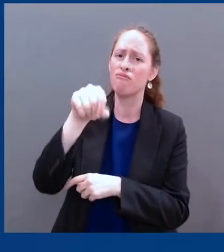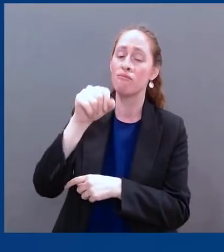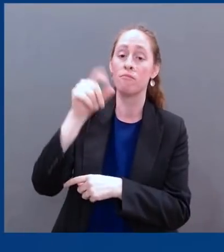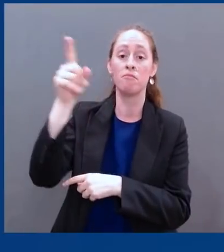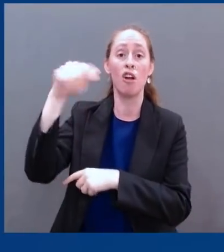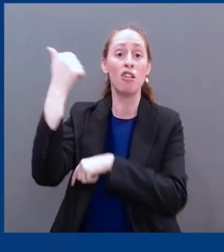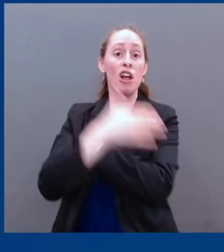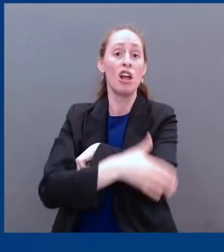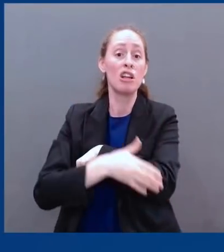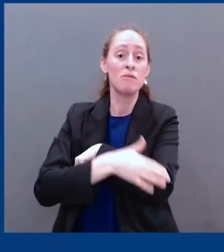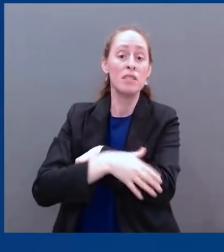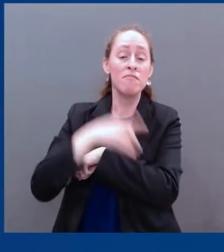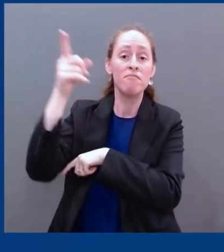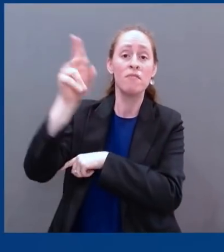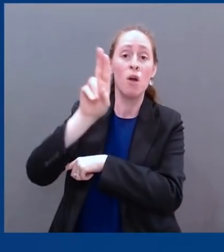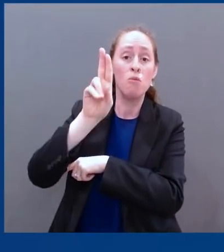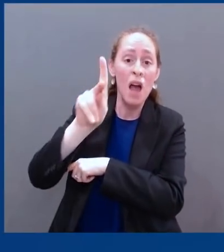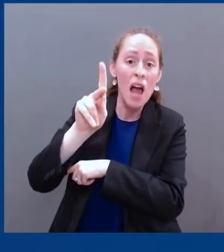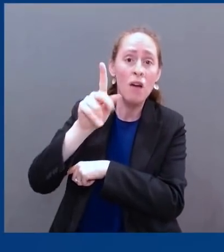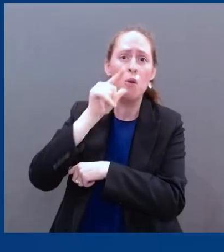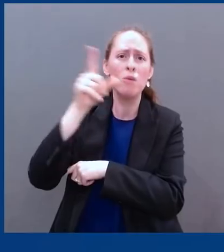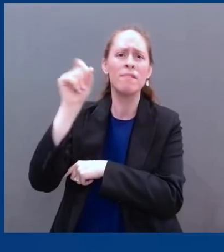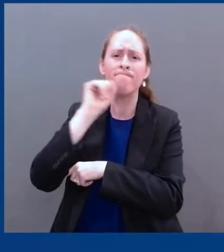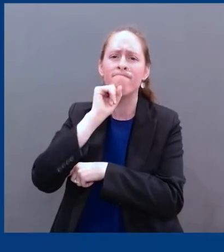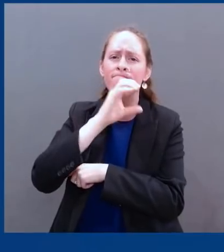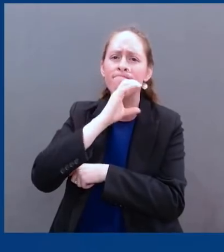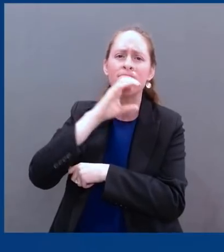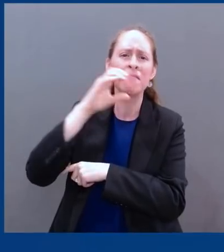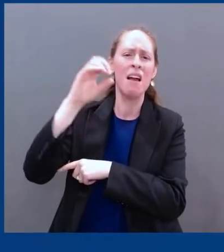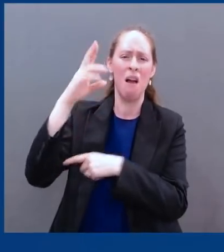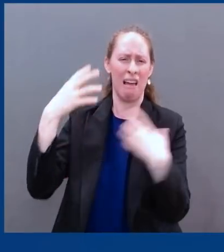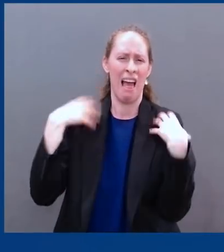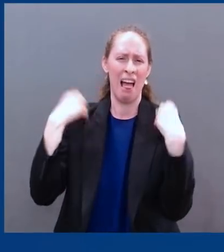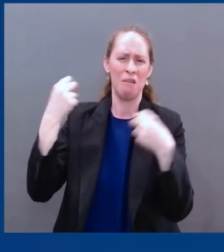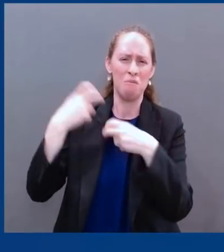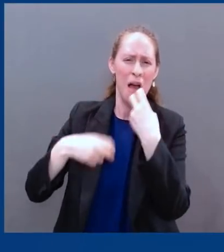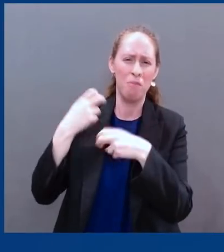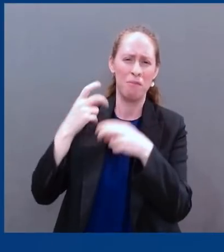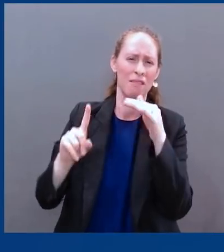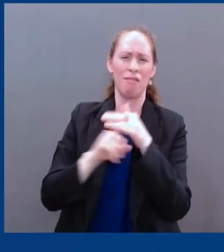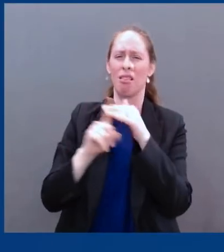and also for those with immune compromise. Here in this country, we're looking at it